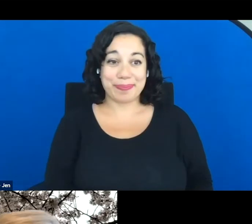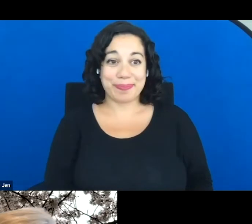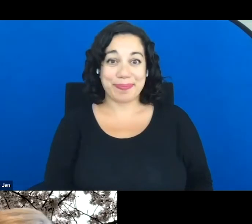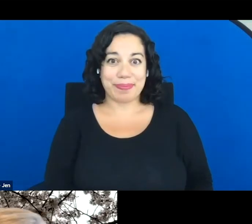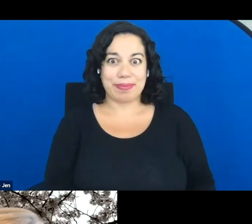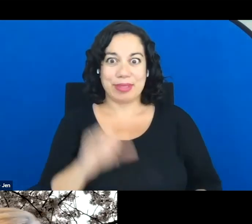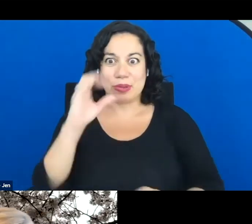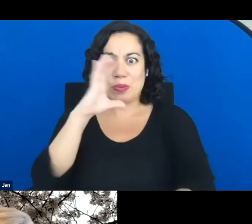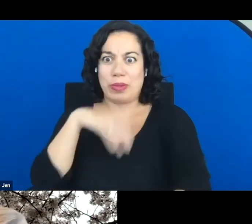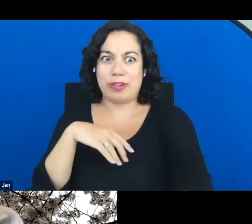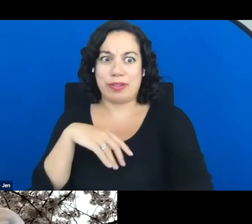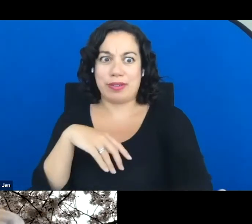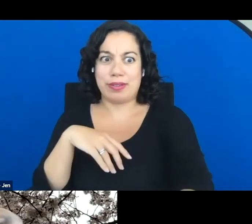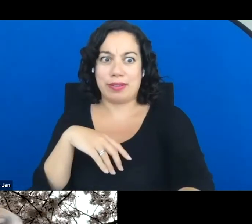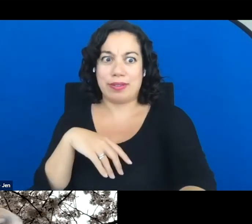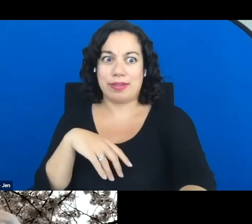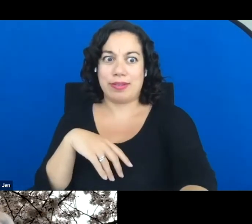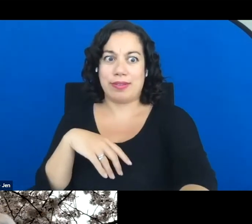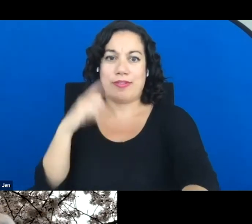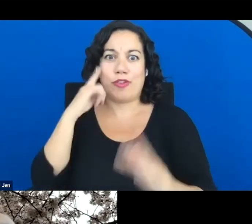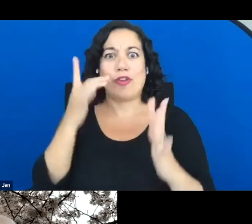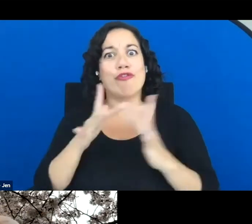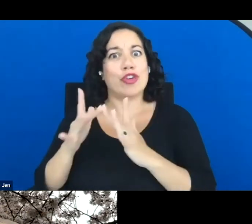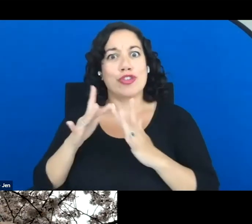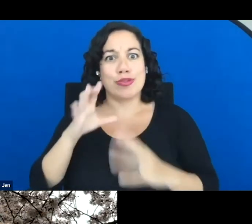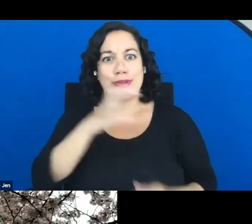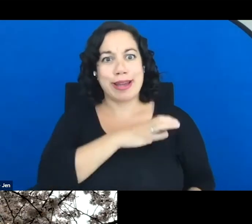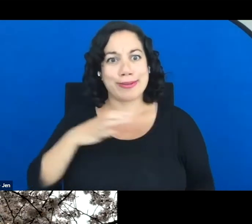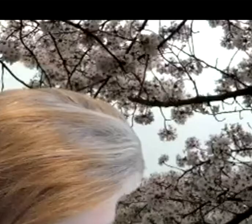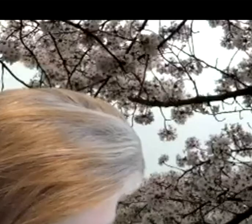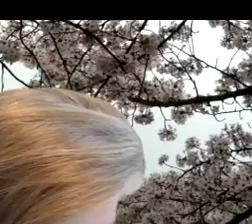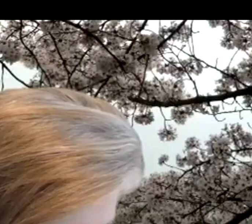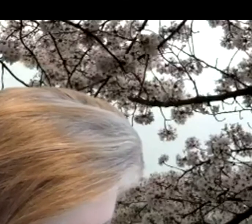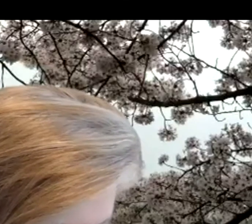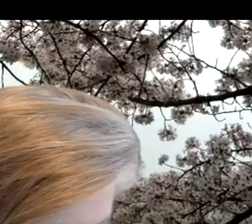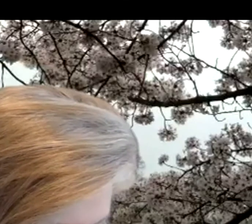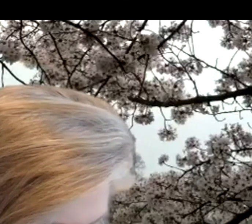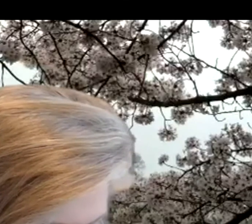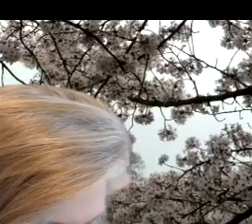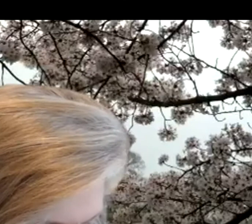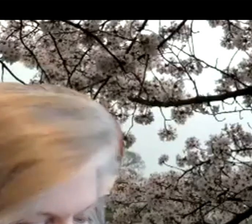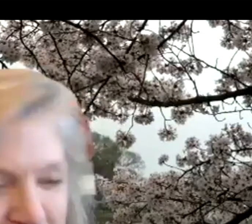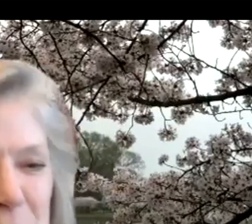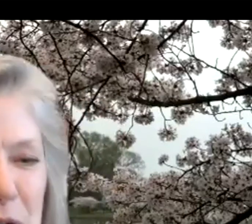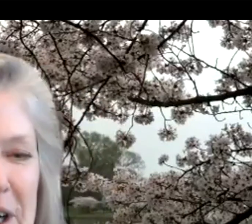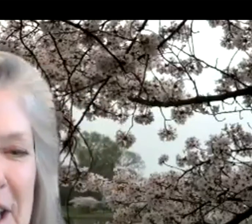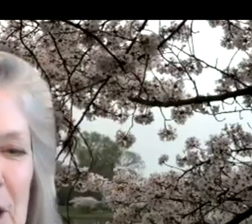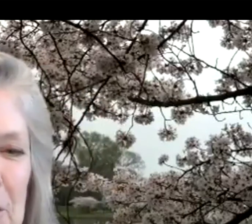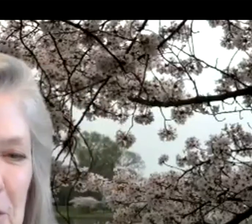to be in virtual Council. SCHAFFNER: It is. Next we’re going to hear